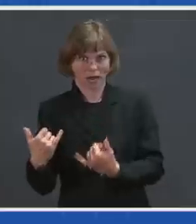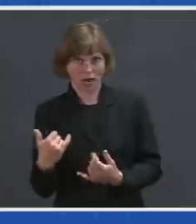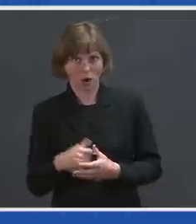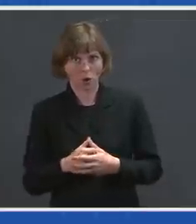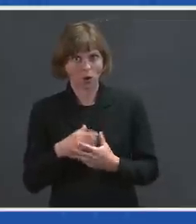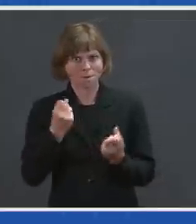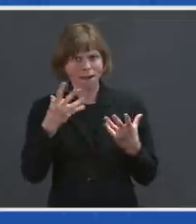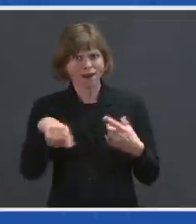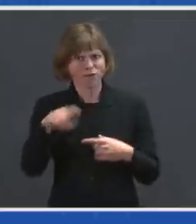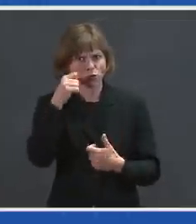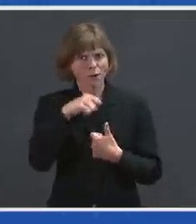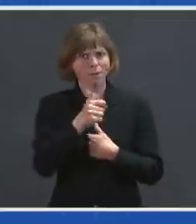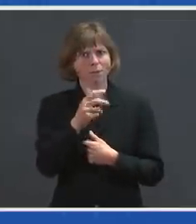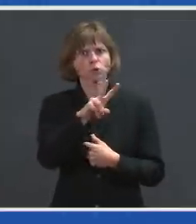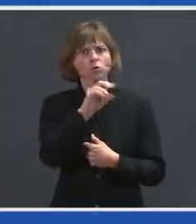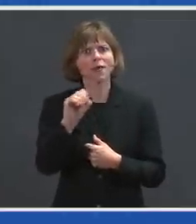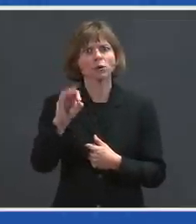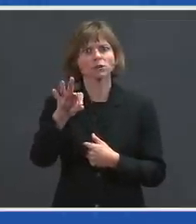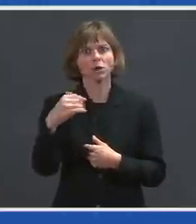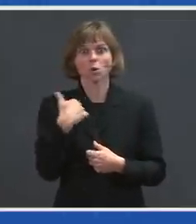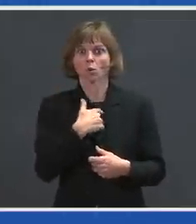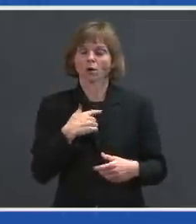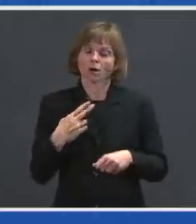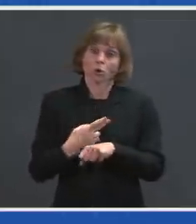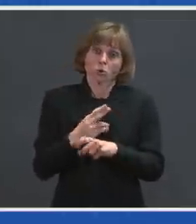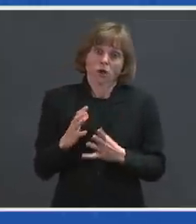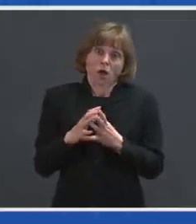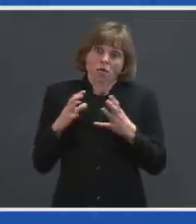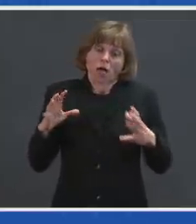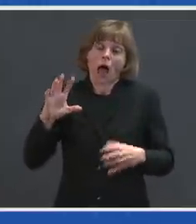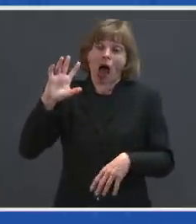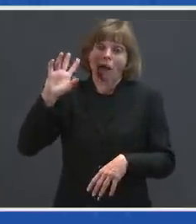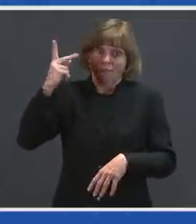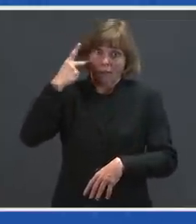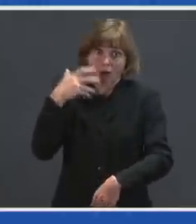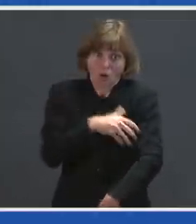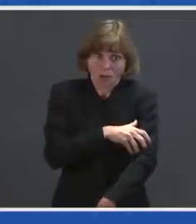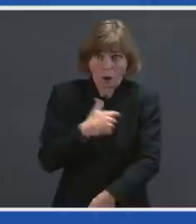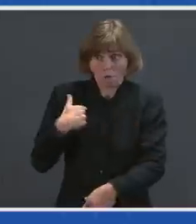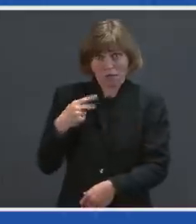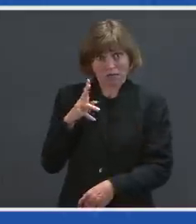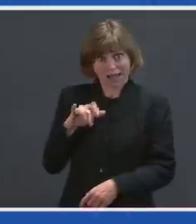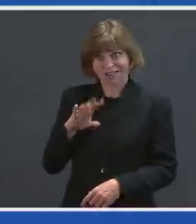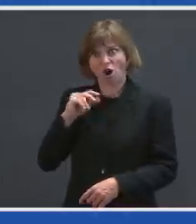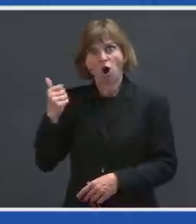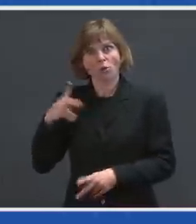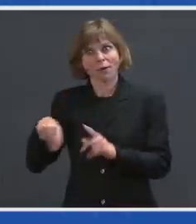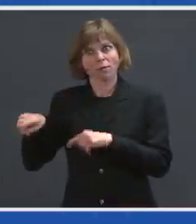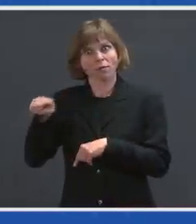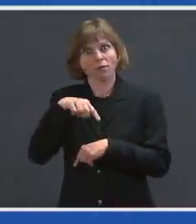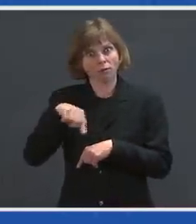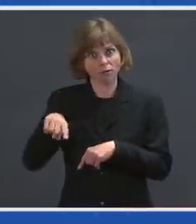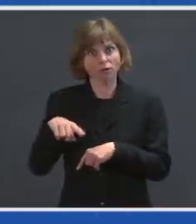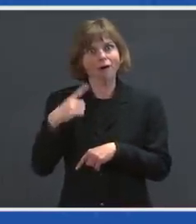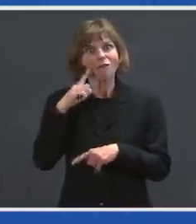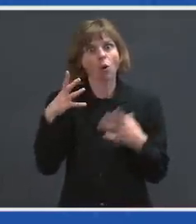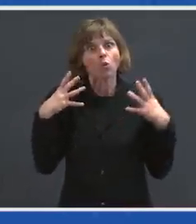we expended a lot of political capital -- Nancy and I and others -- in the Recovery Act. It was -- it was an act that had less